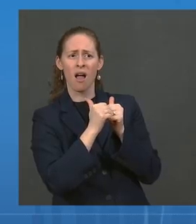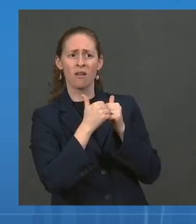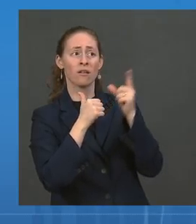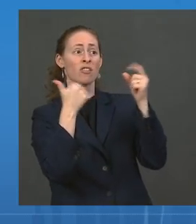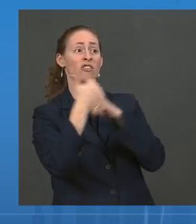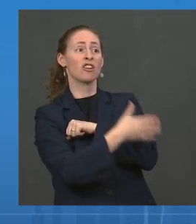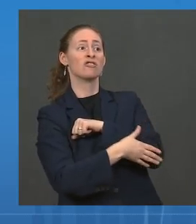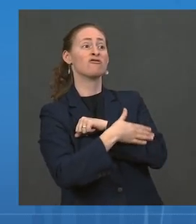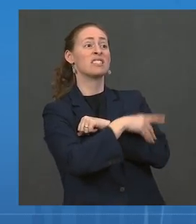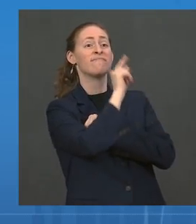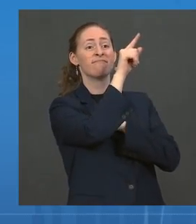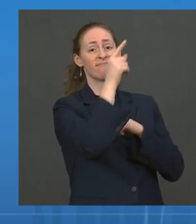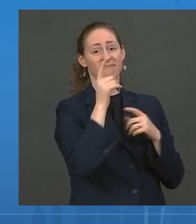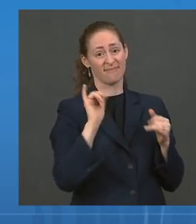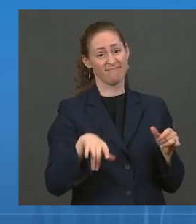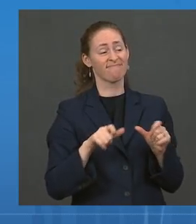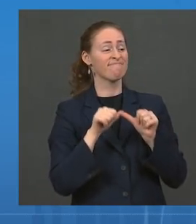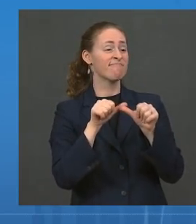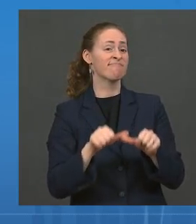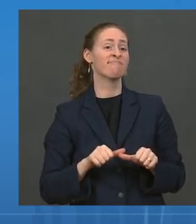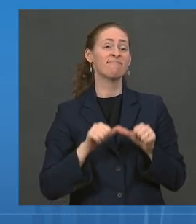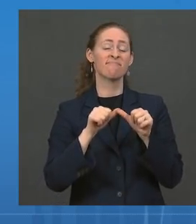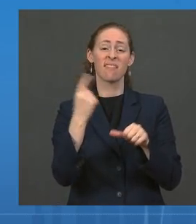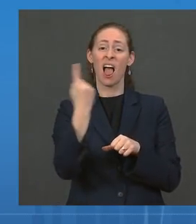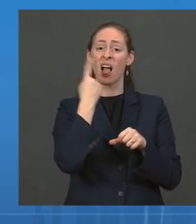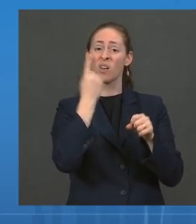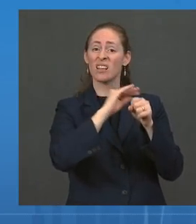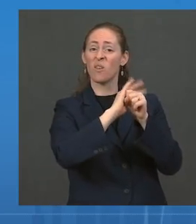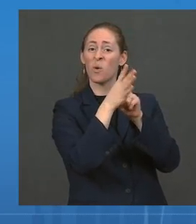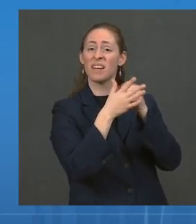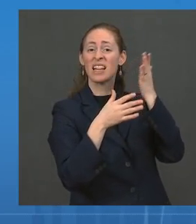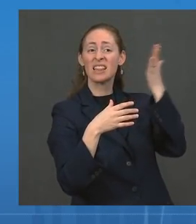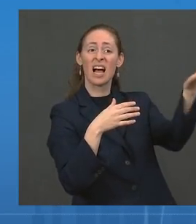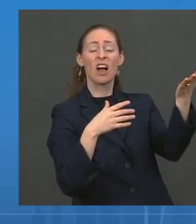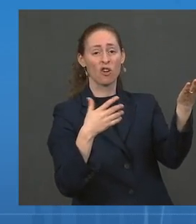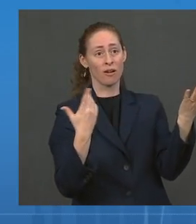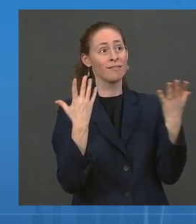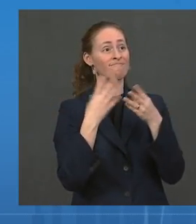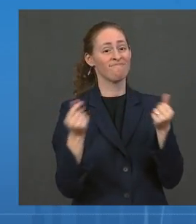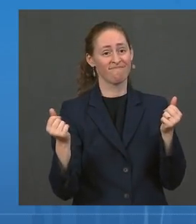And then, secondly, given the data that Dr. Fauci showed about the effectiveness of vaccines